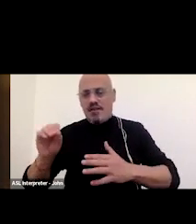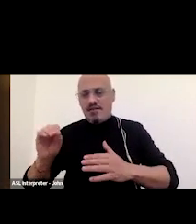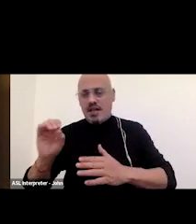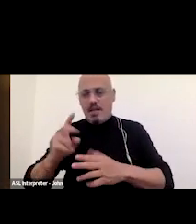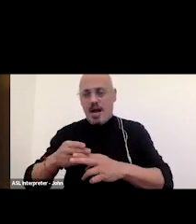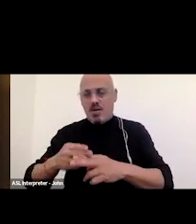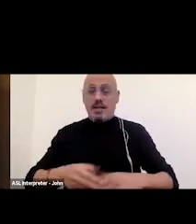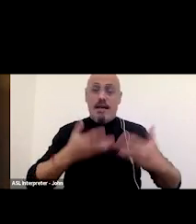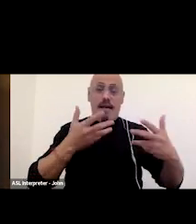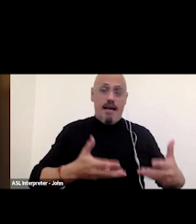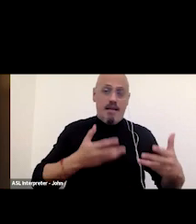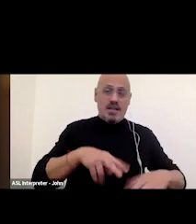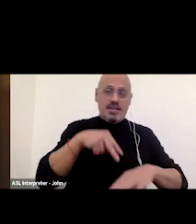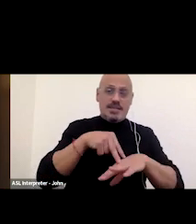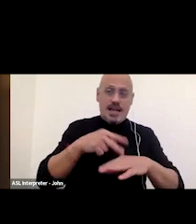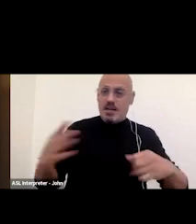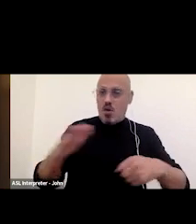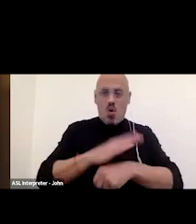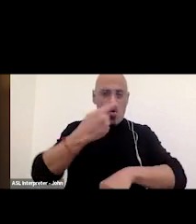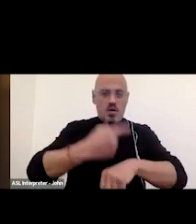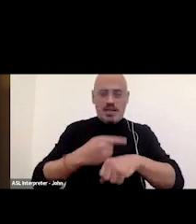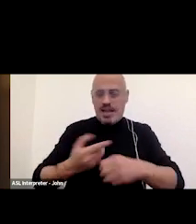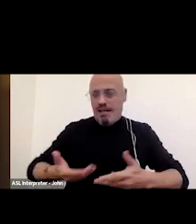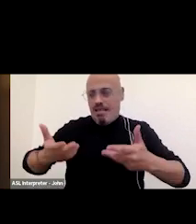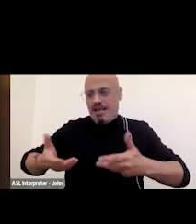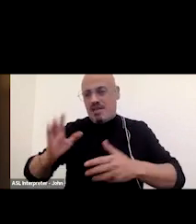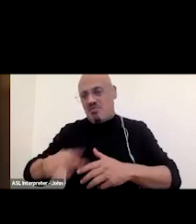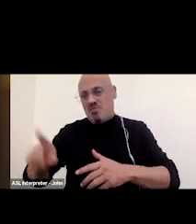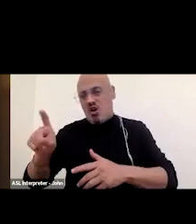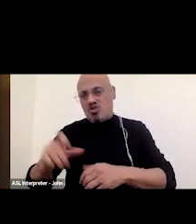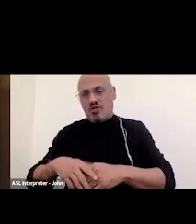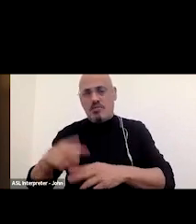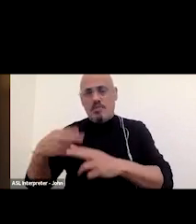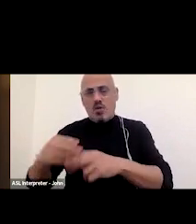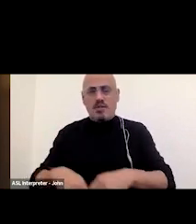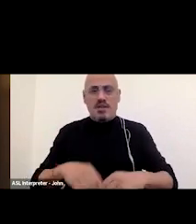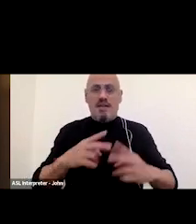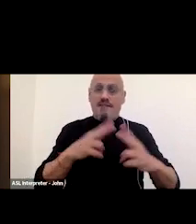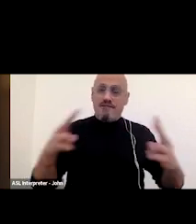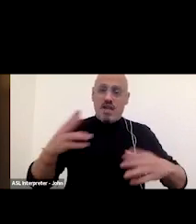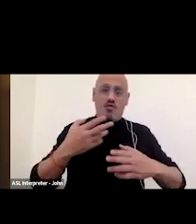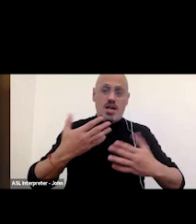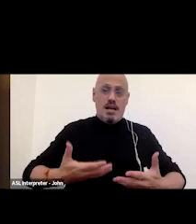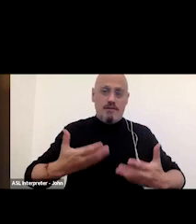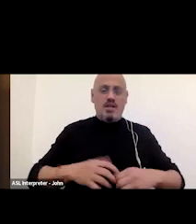Heavy, standing all day, lifting up to a hundred pounds. Very heavy, standing all day and lifting over a hundred pounds.